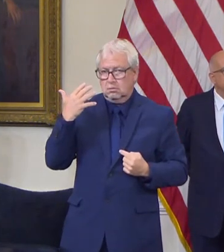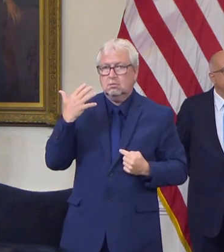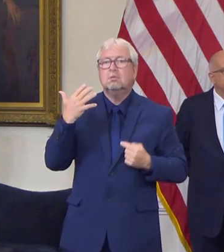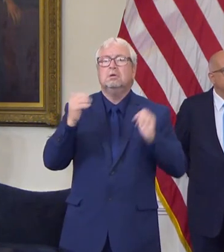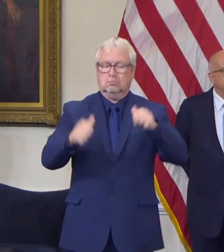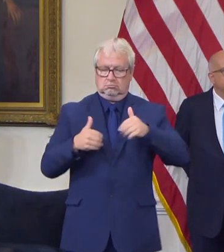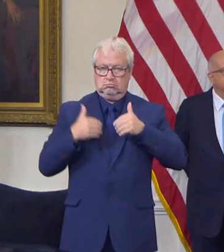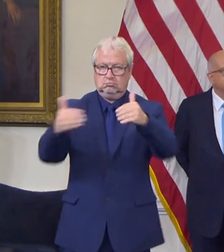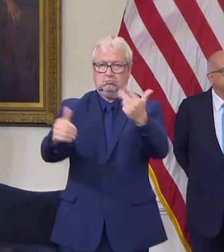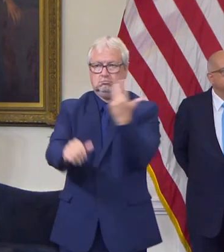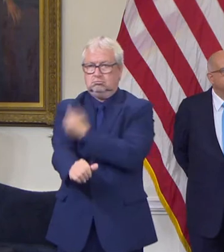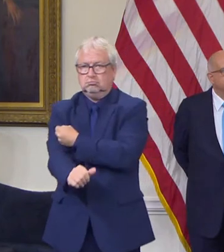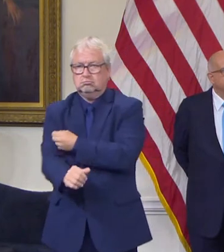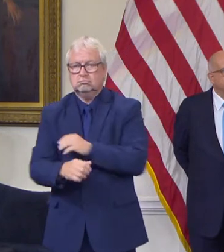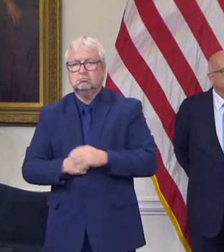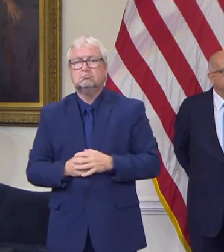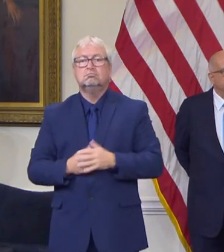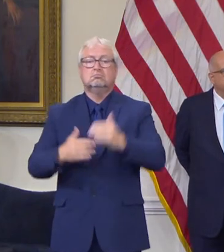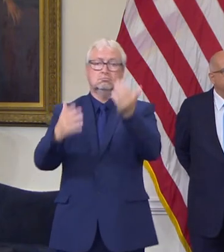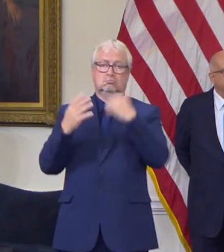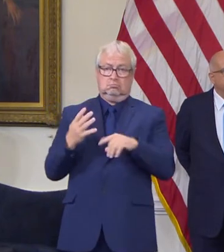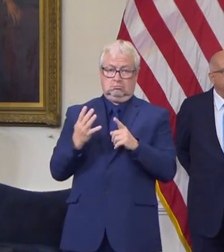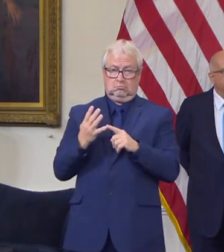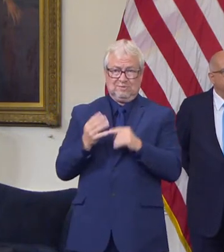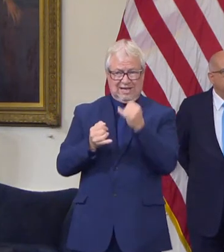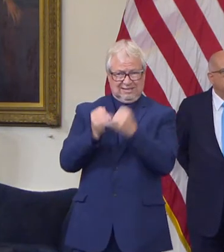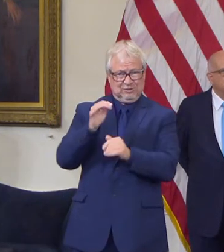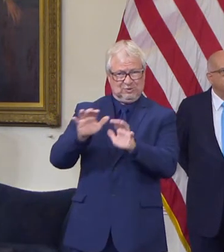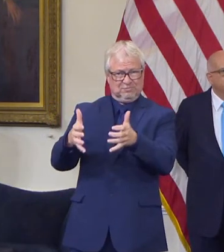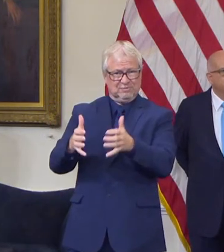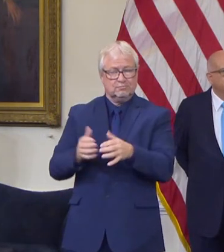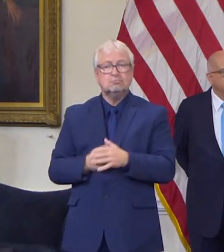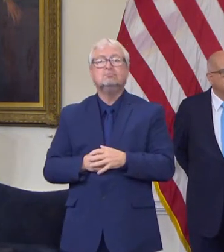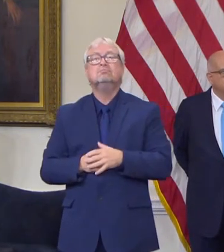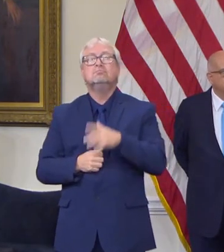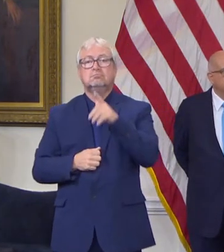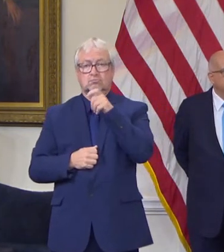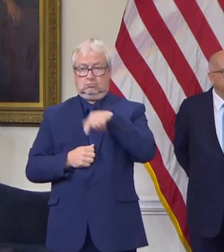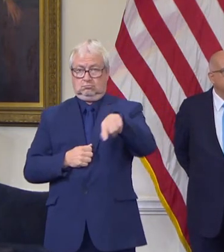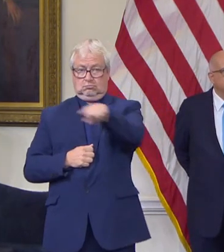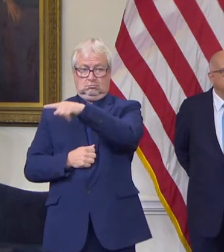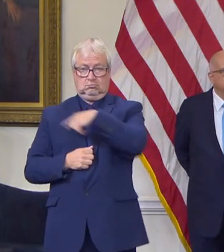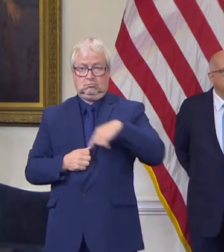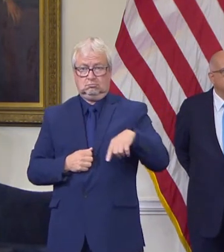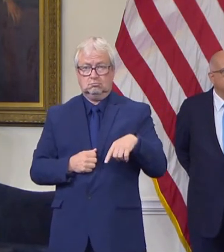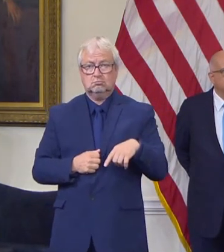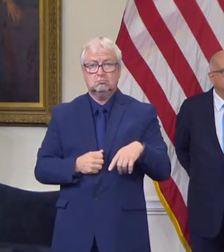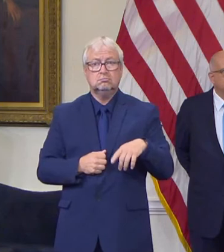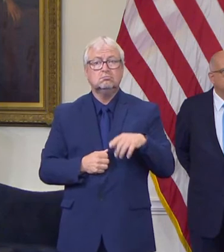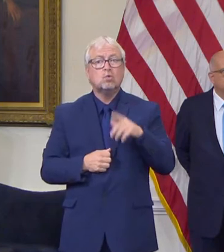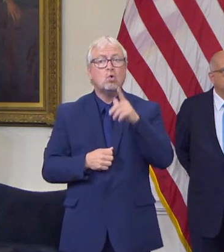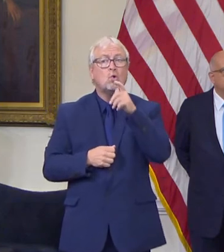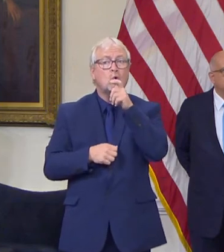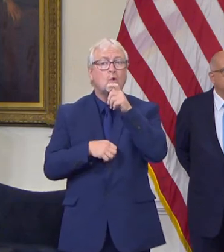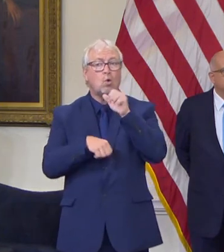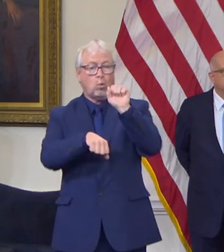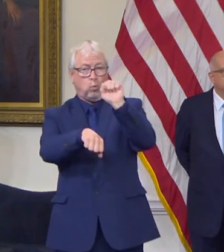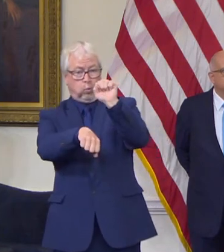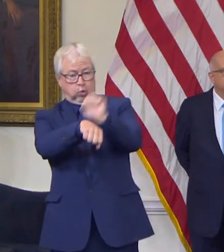18-64 years old working in settings that increase their risk for exposure to COVID-19. The only other eligibility requirement